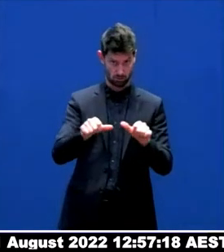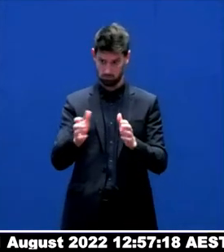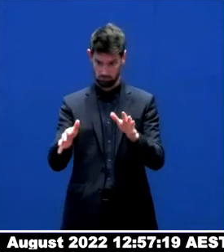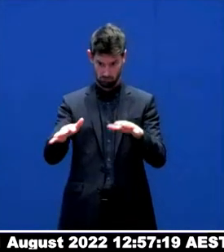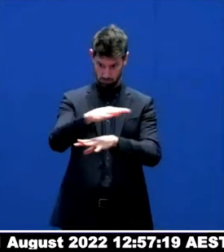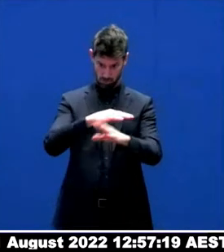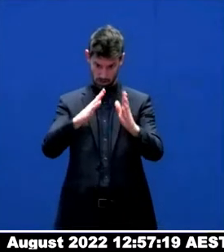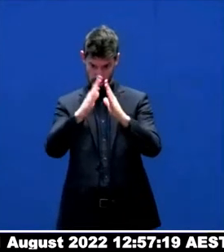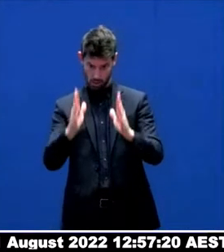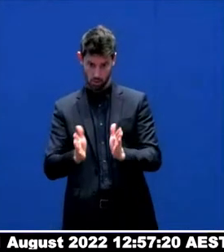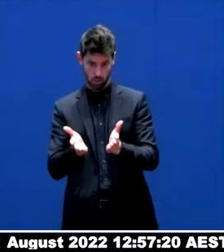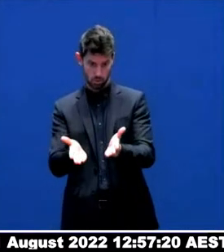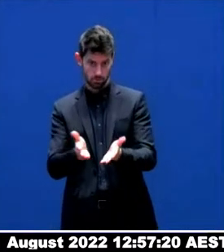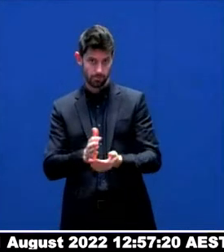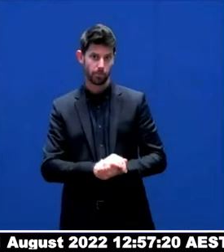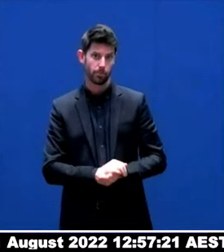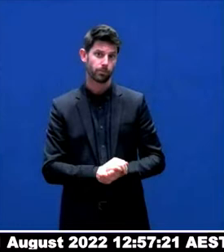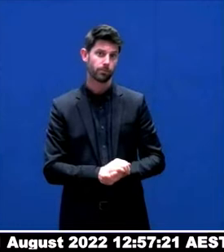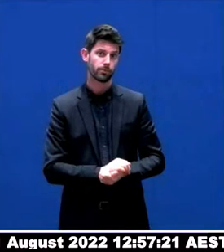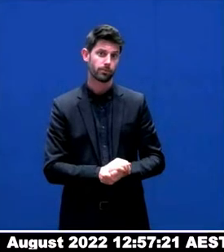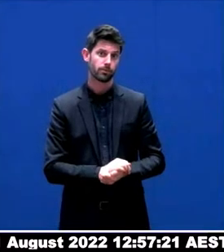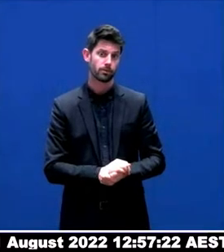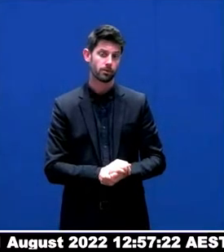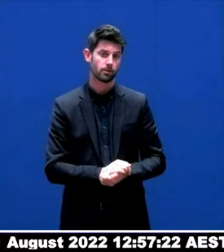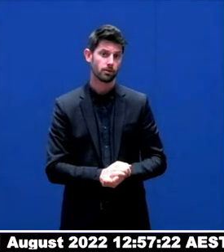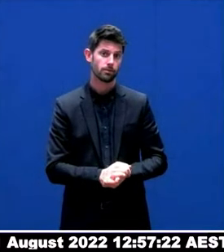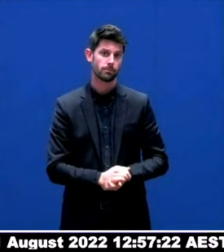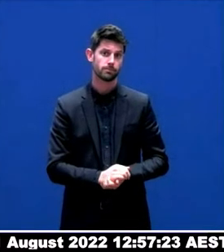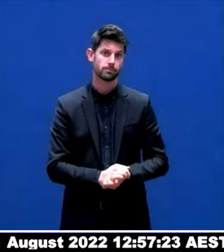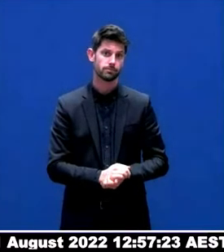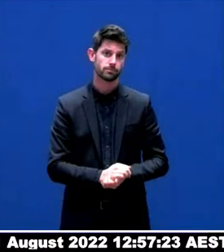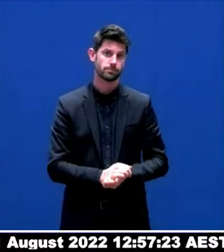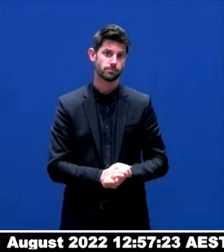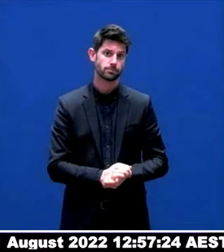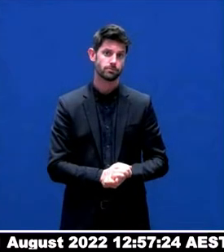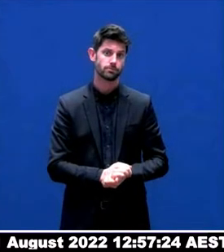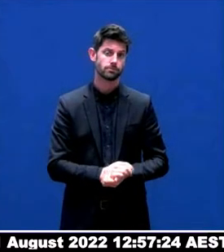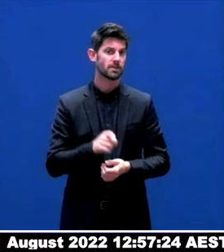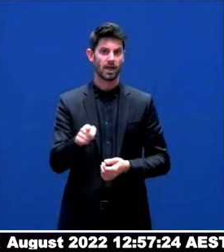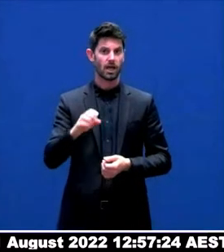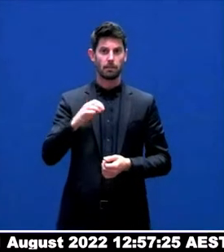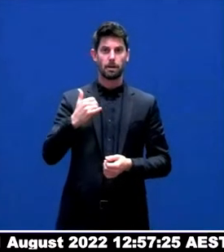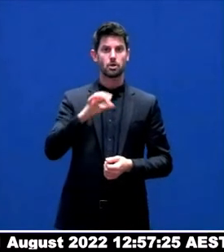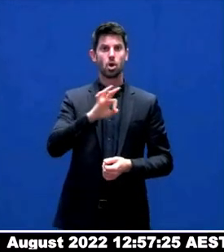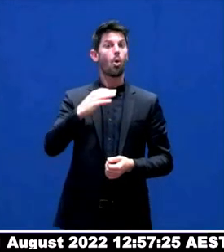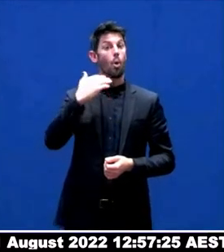They're - they don't need at a particular time to use a wheelchair, but their condition